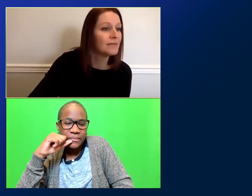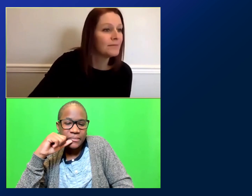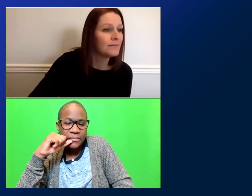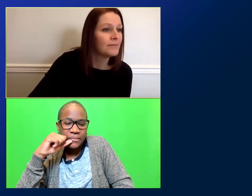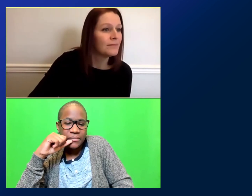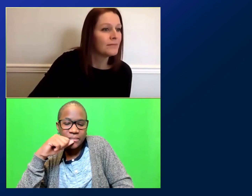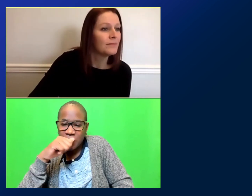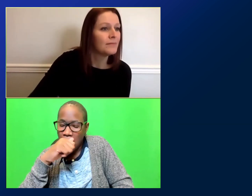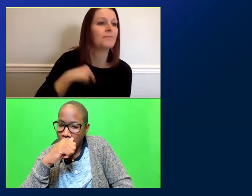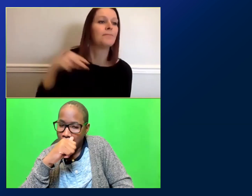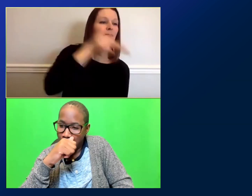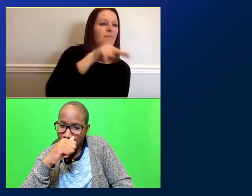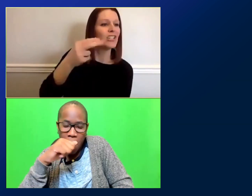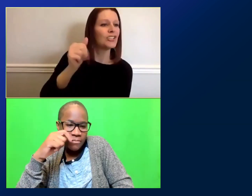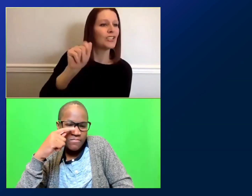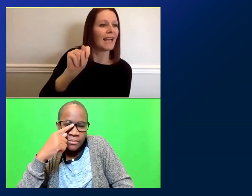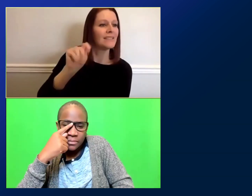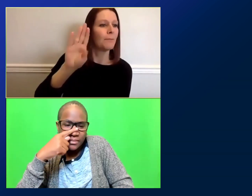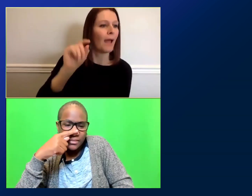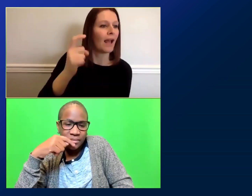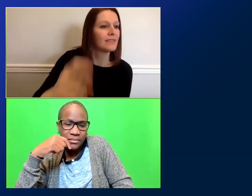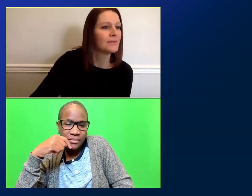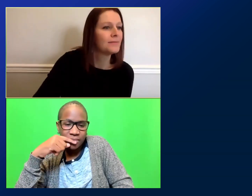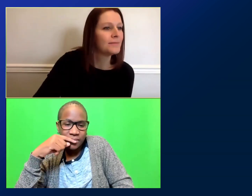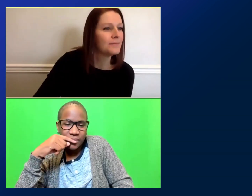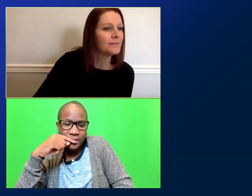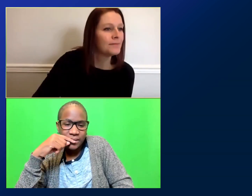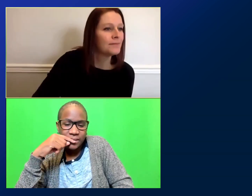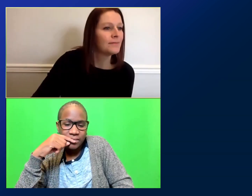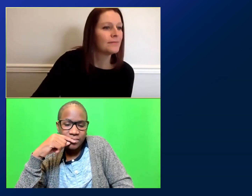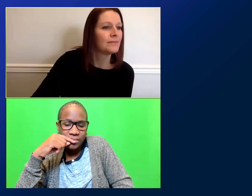speaking i think i touched all the questions in the q a let me just check the chat box